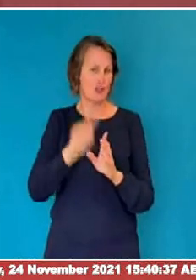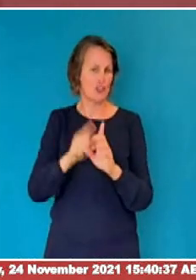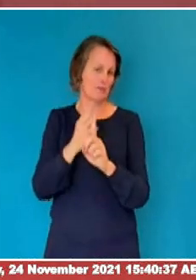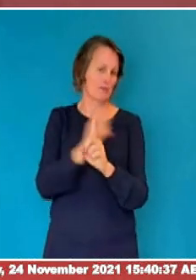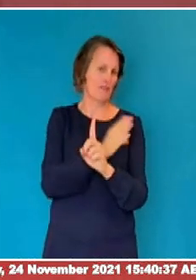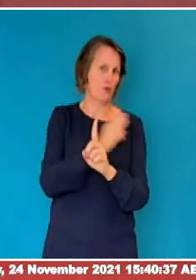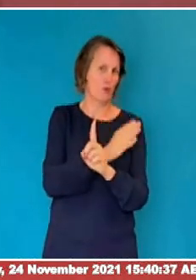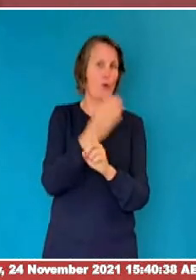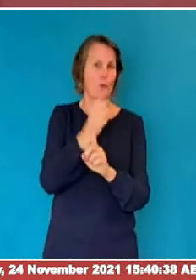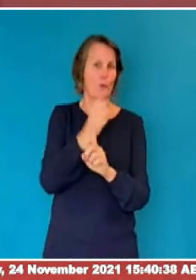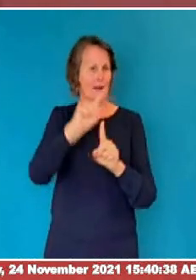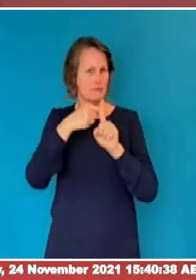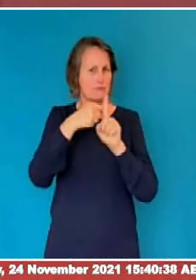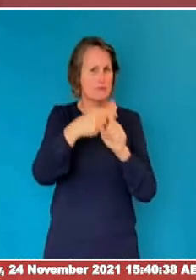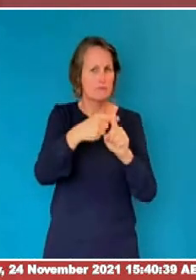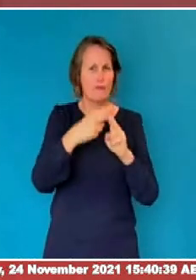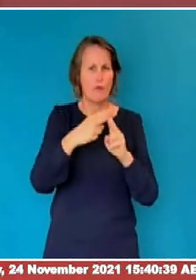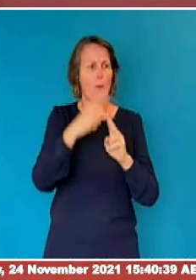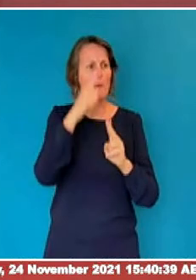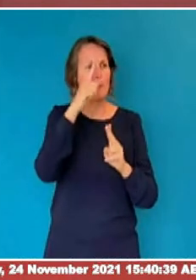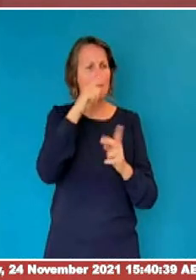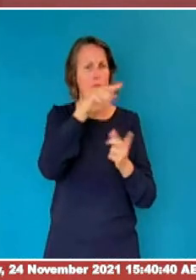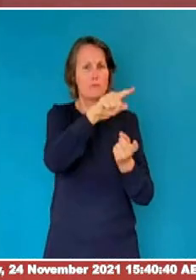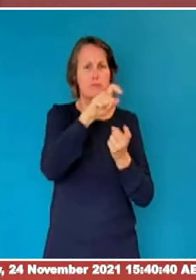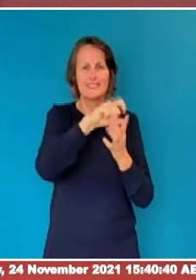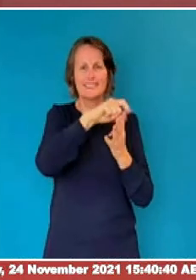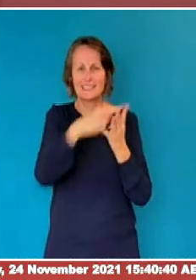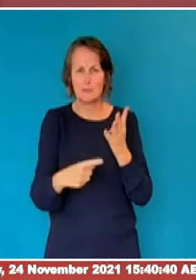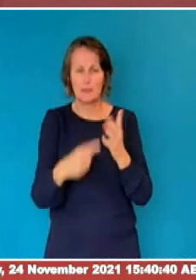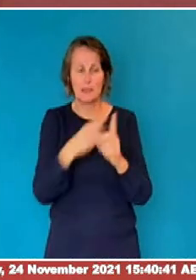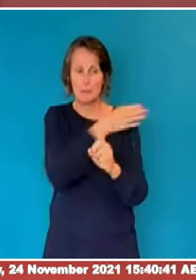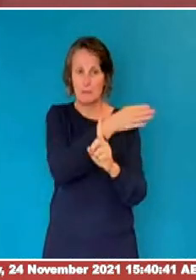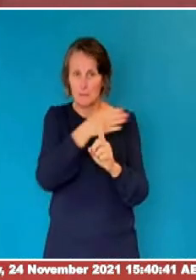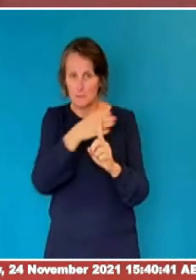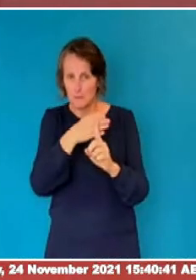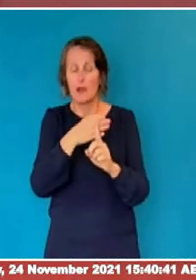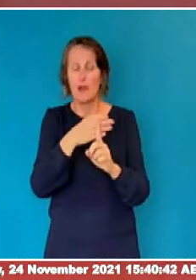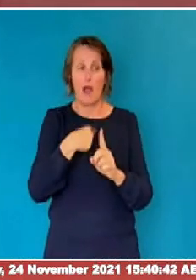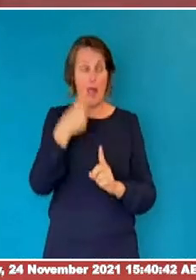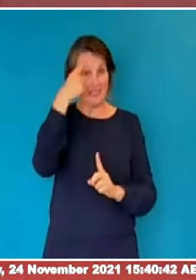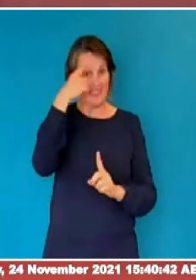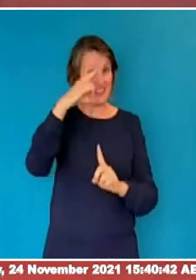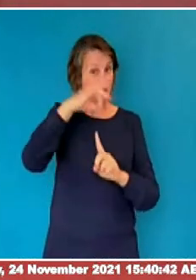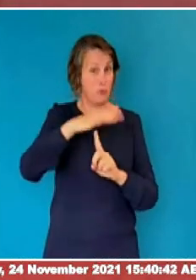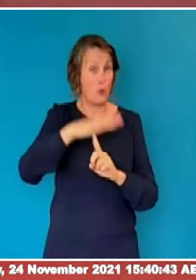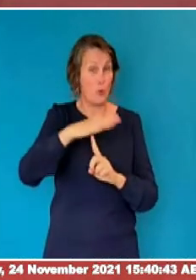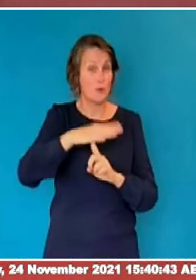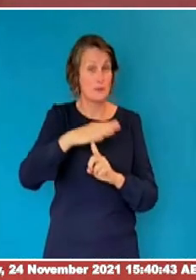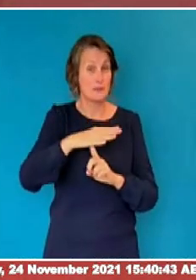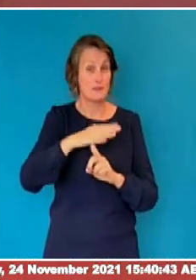target has played a really important part, they have a role to play, dependent on what